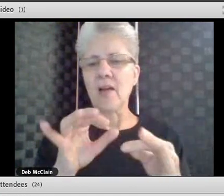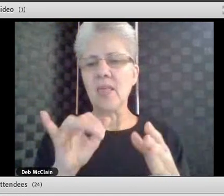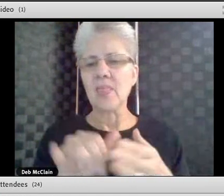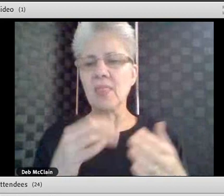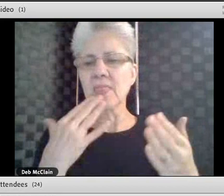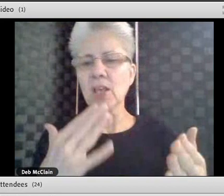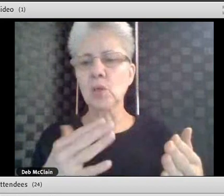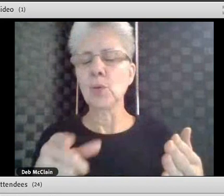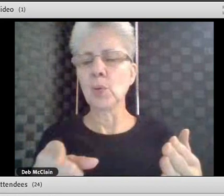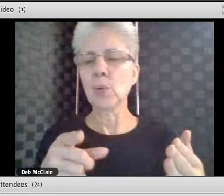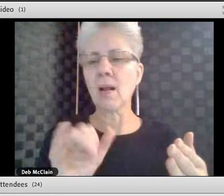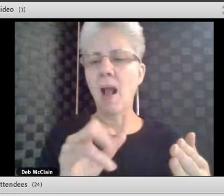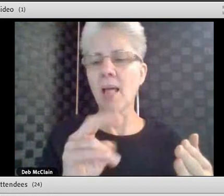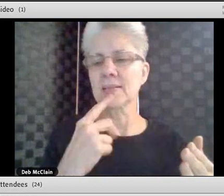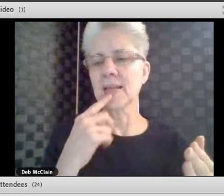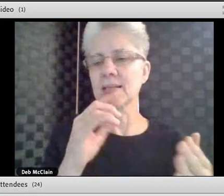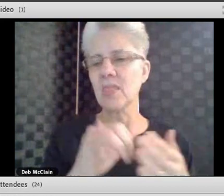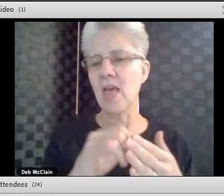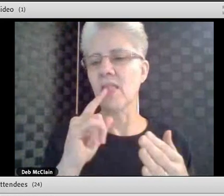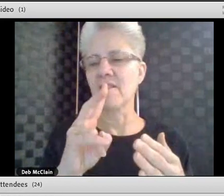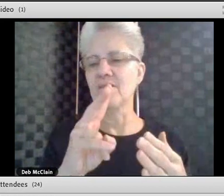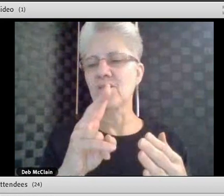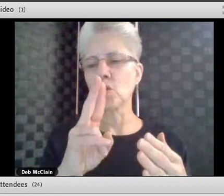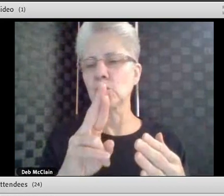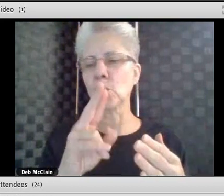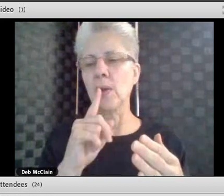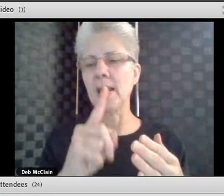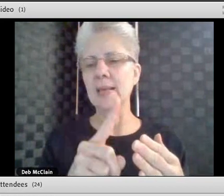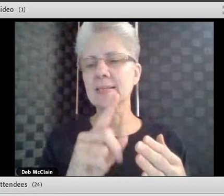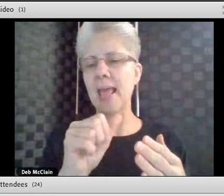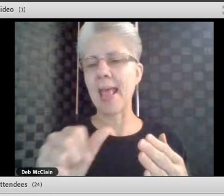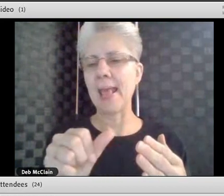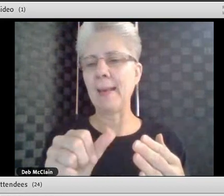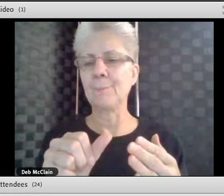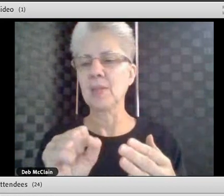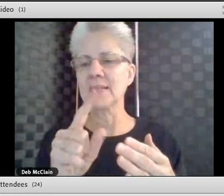Thank you, Collin, for clarifying on that. Thank you. So Collin says that, "The Virtual Boy